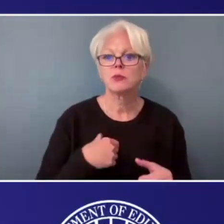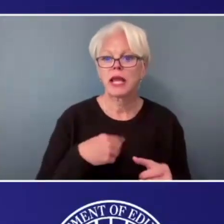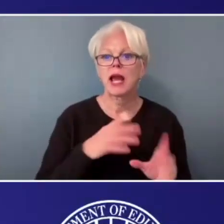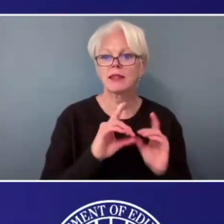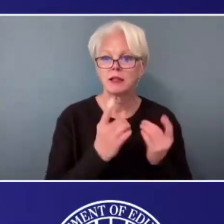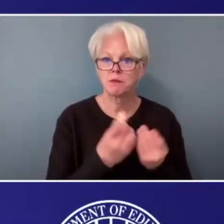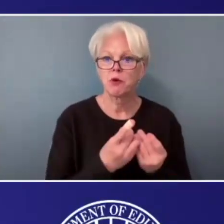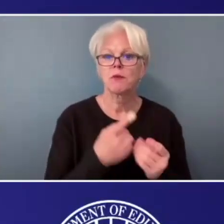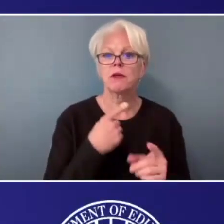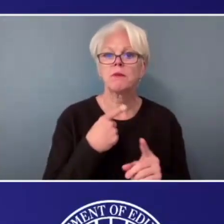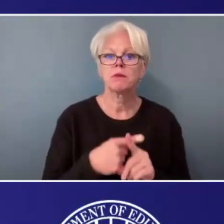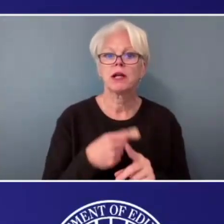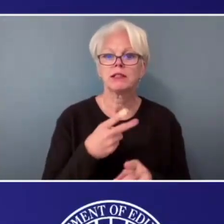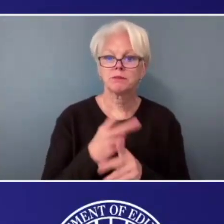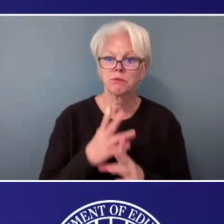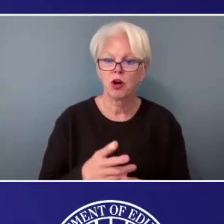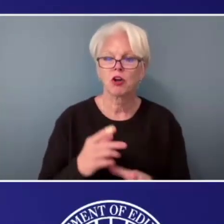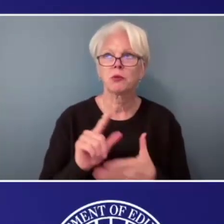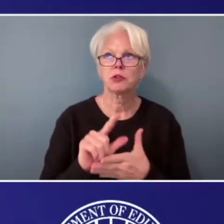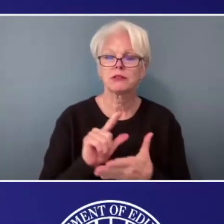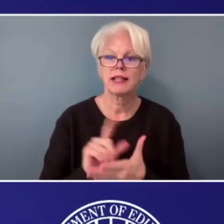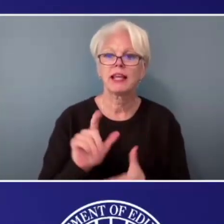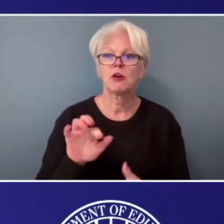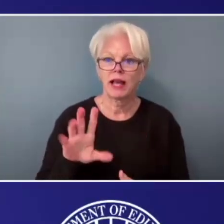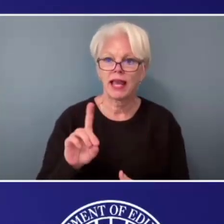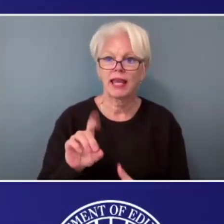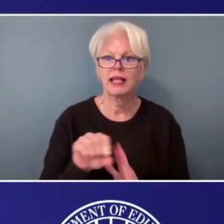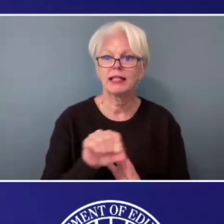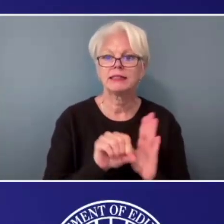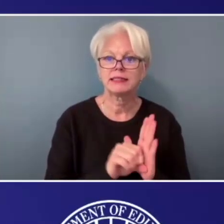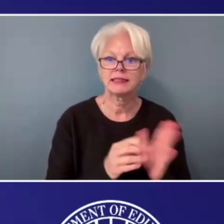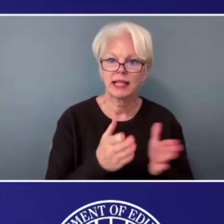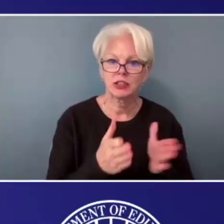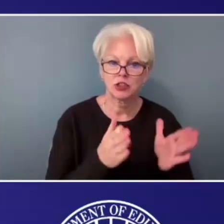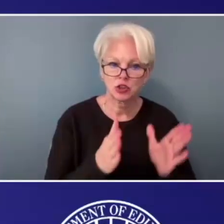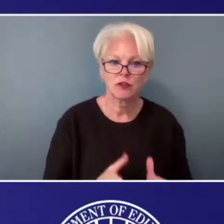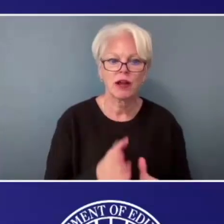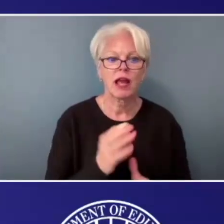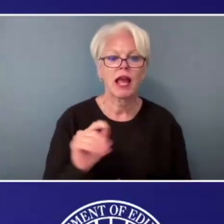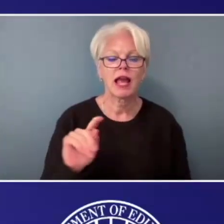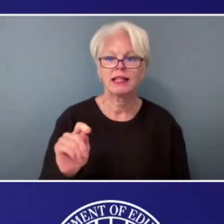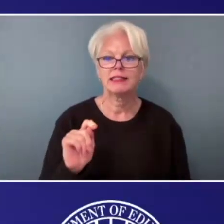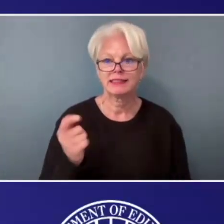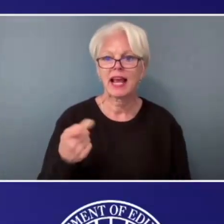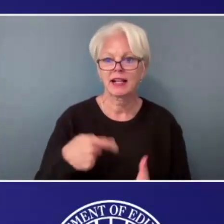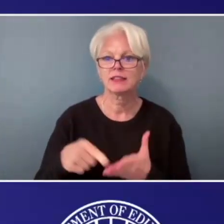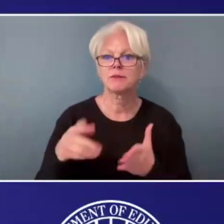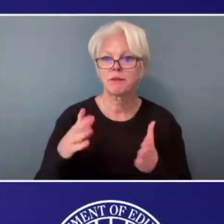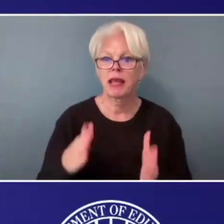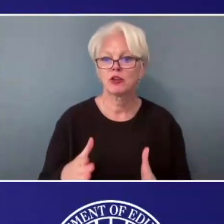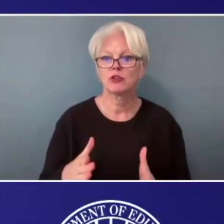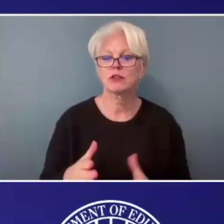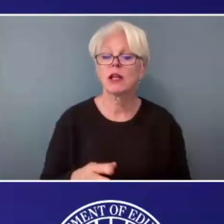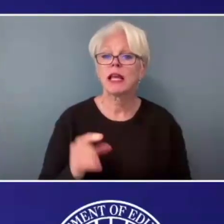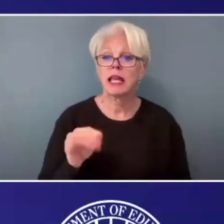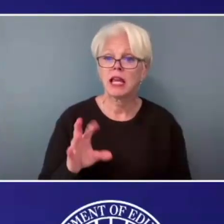legal aid, states, servicers, and taxpayers. If the Department would like to give a